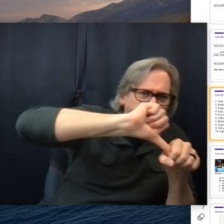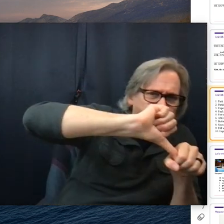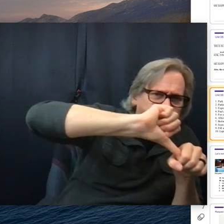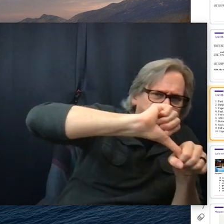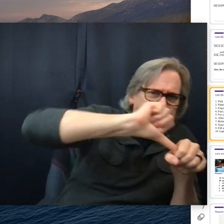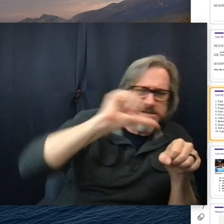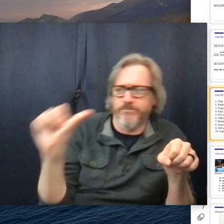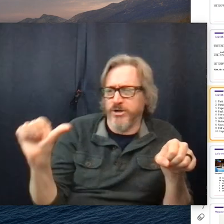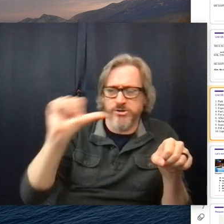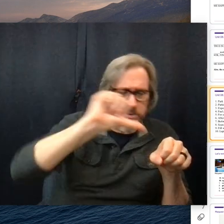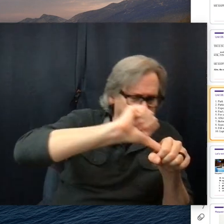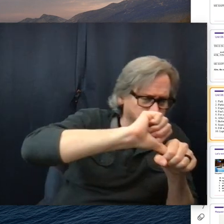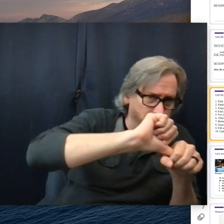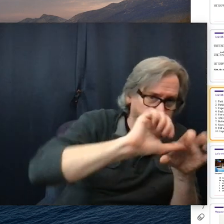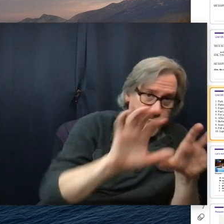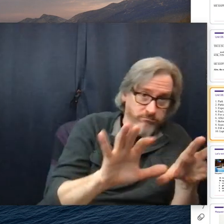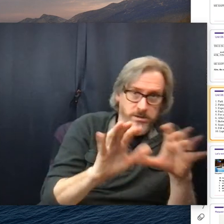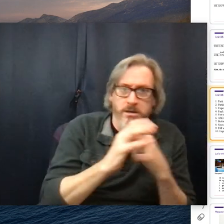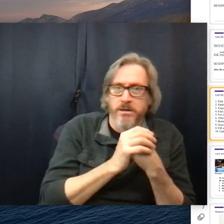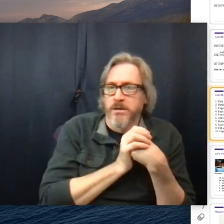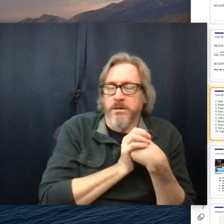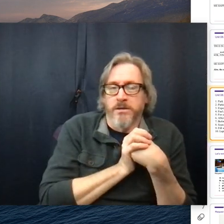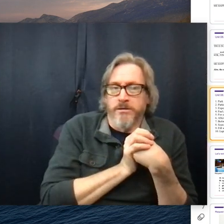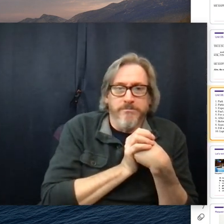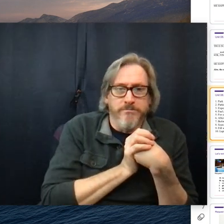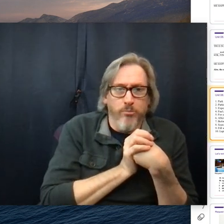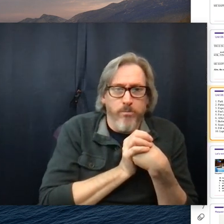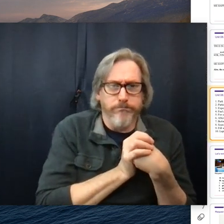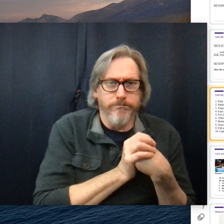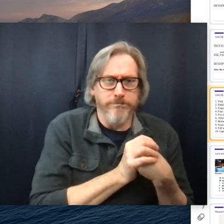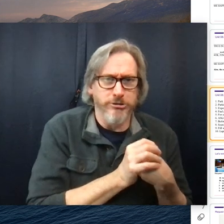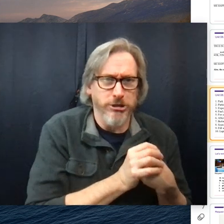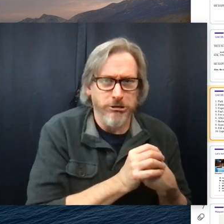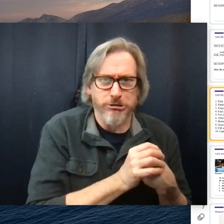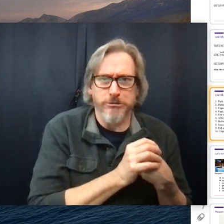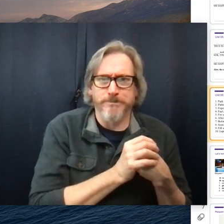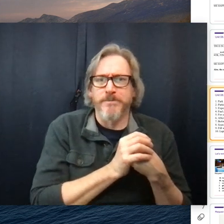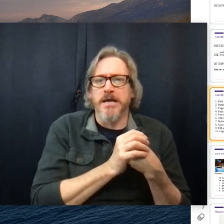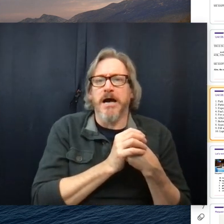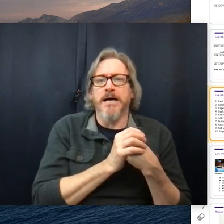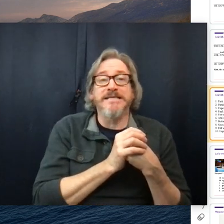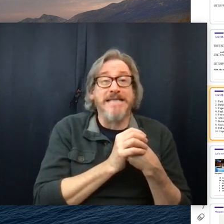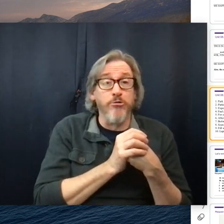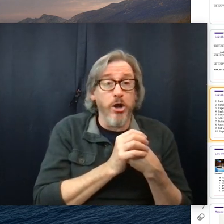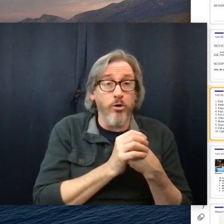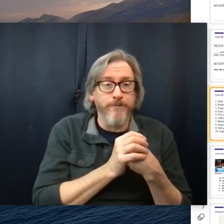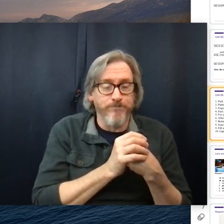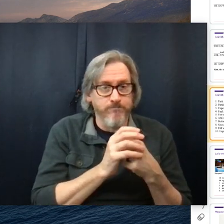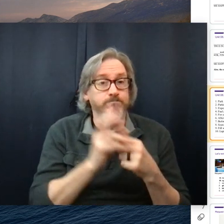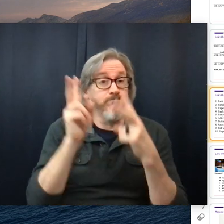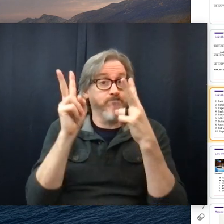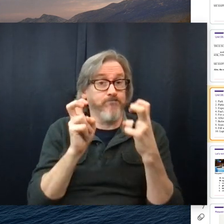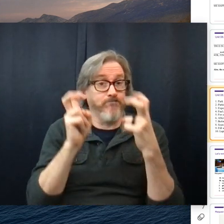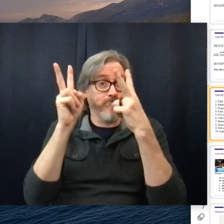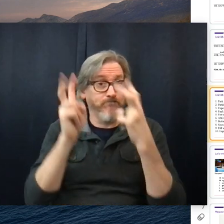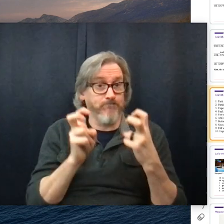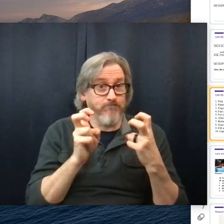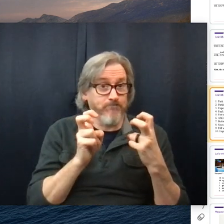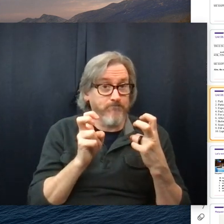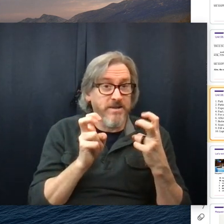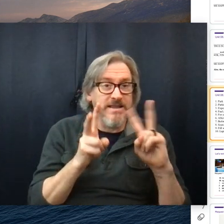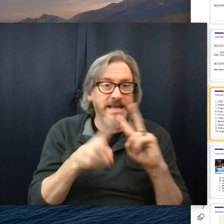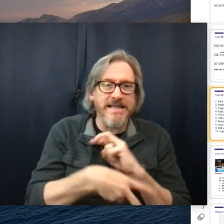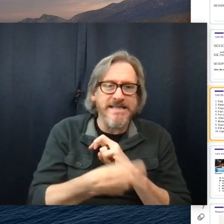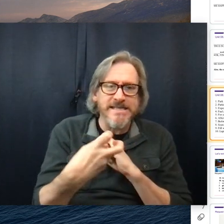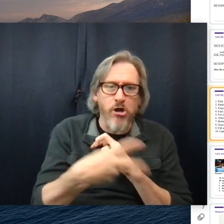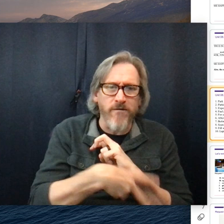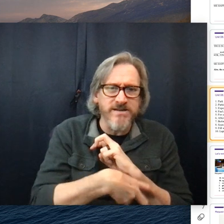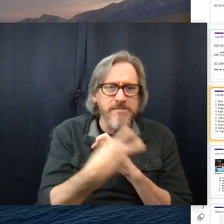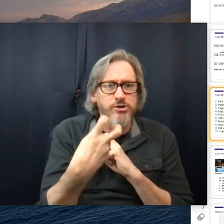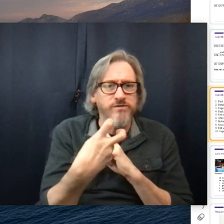to do with this here's here's the pump took a dark turn uh download this is oftentimes used